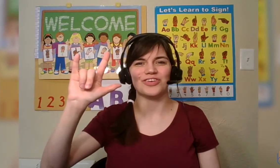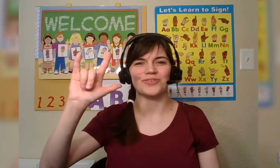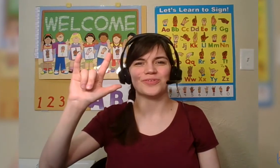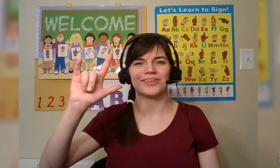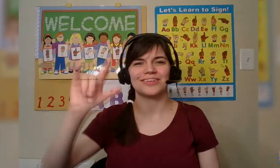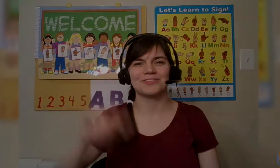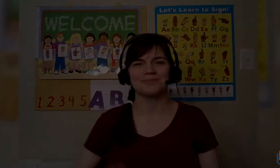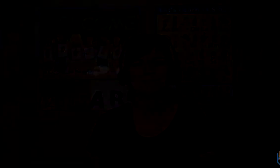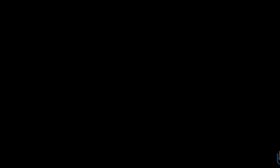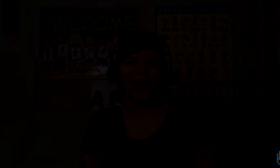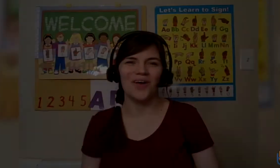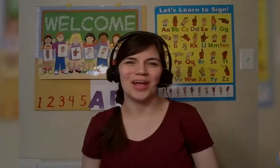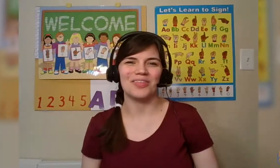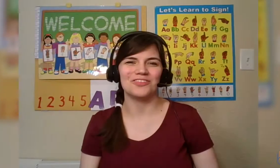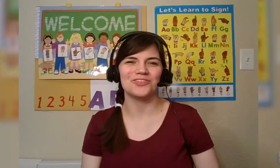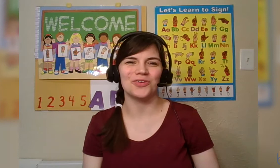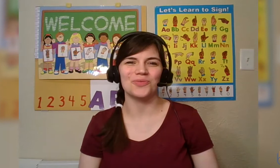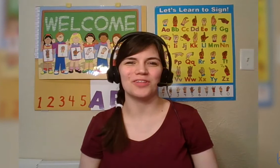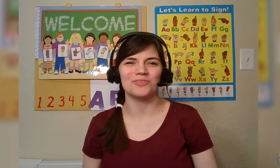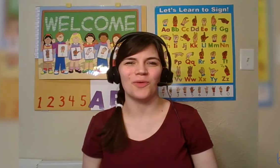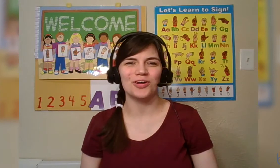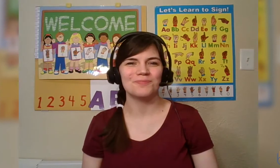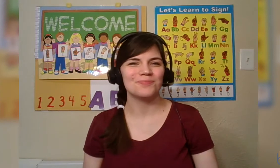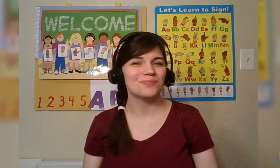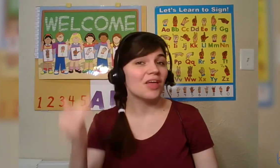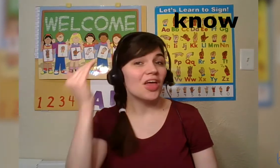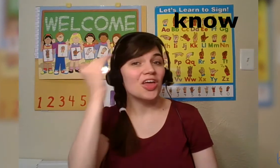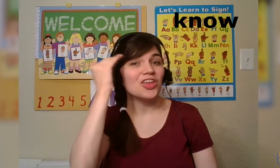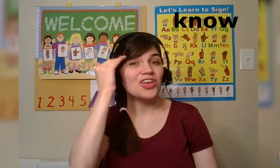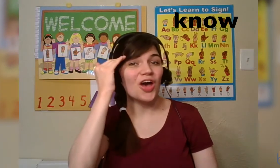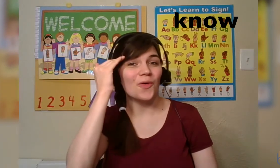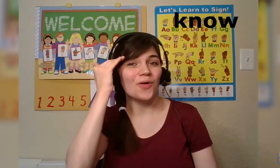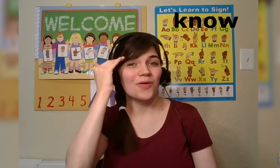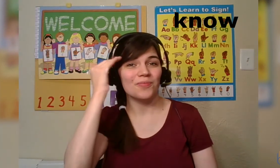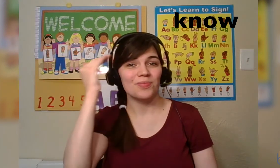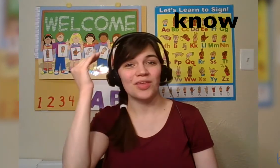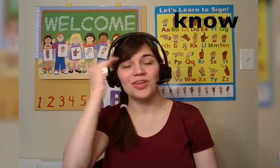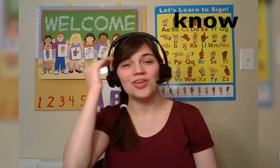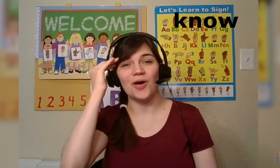Alright, let's do those once more. Know. Know.